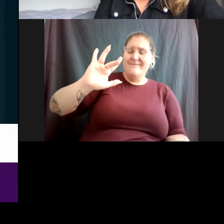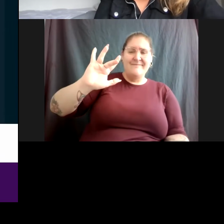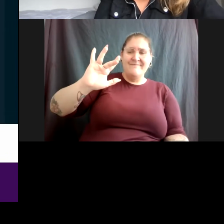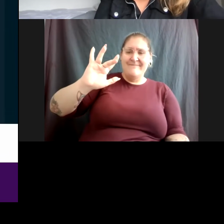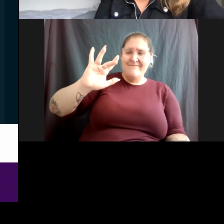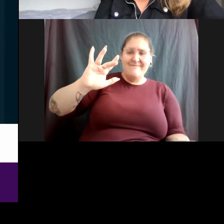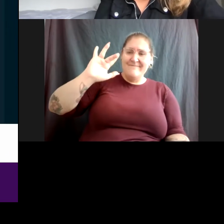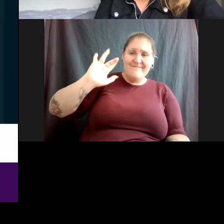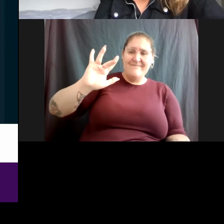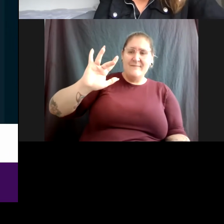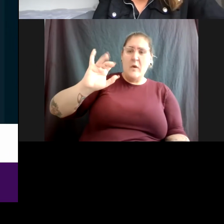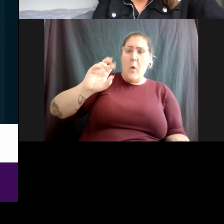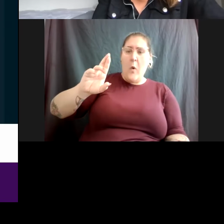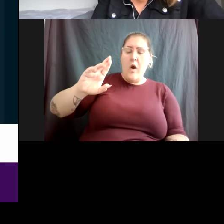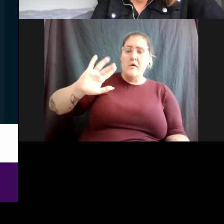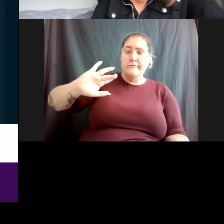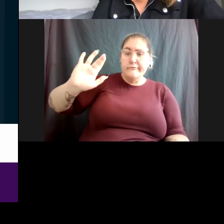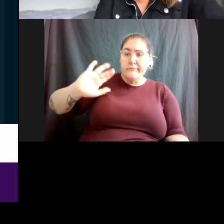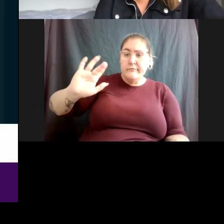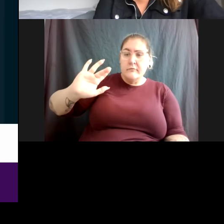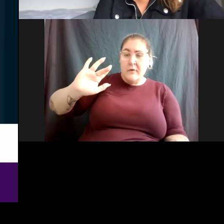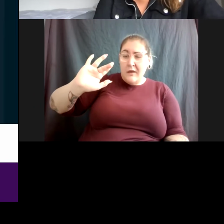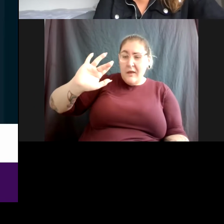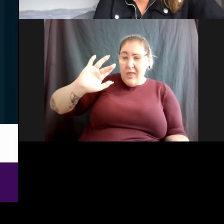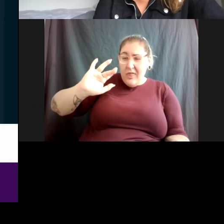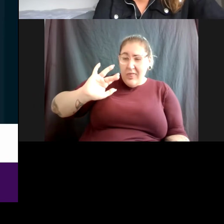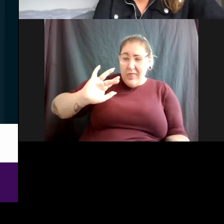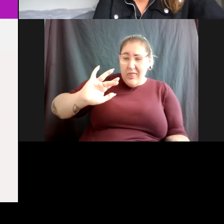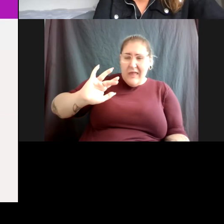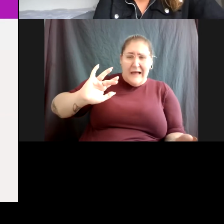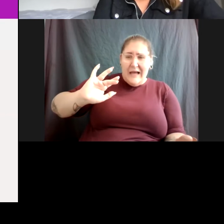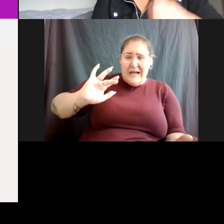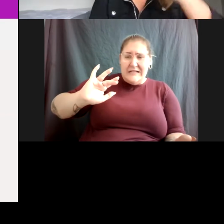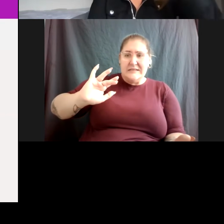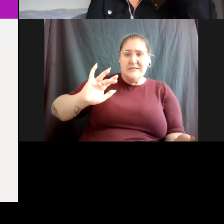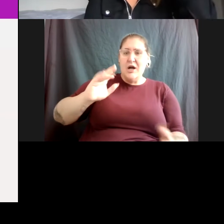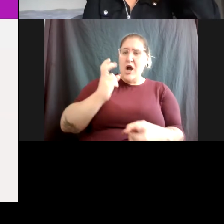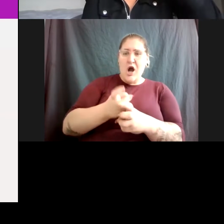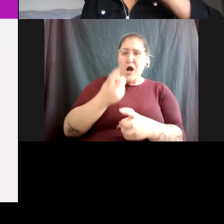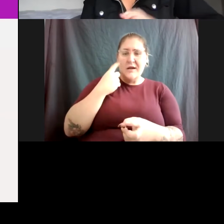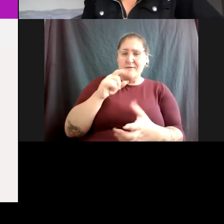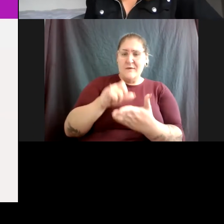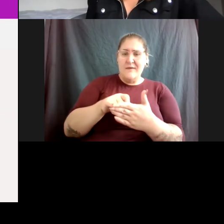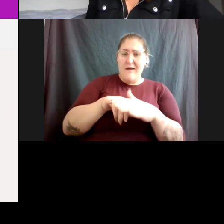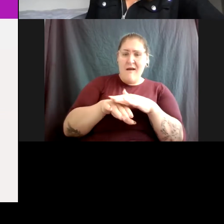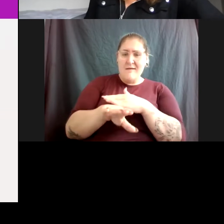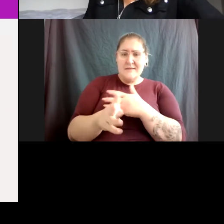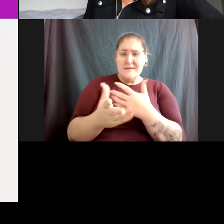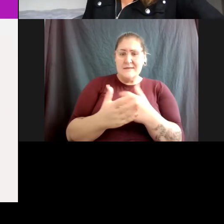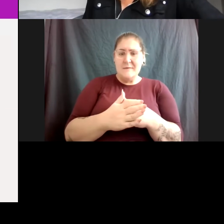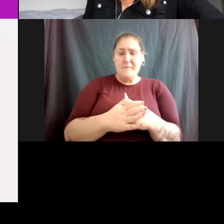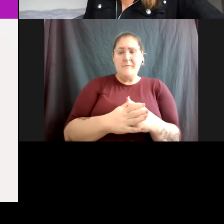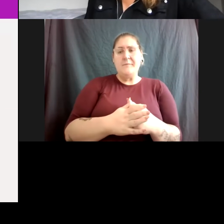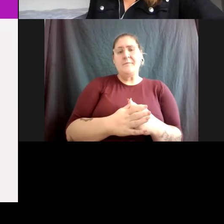move down a fraction, and then move accurately along the link. So, give control. Ensure that